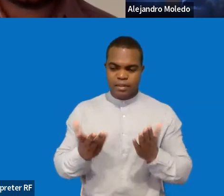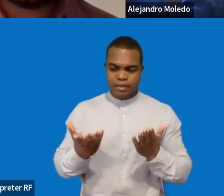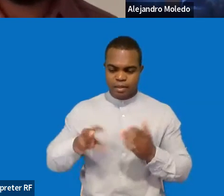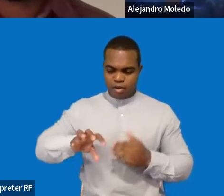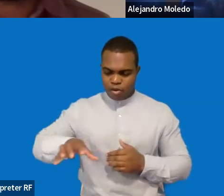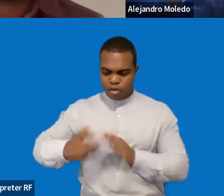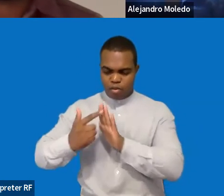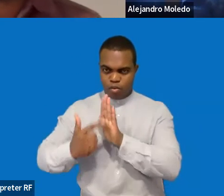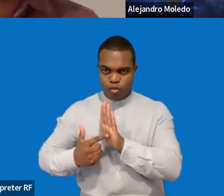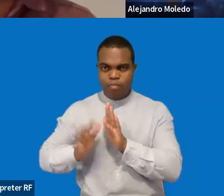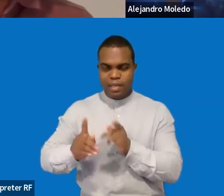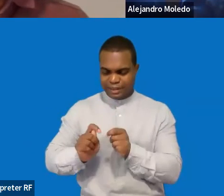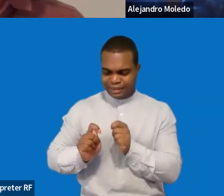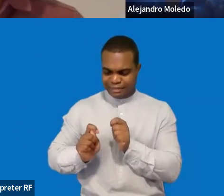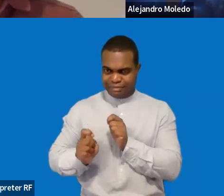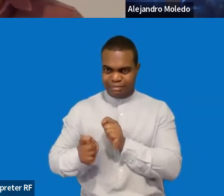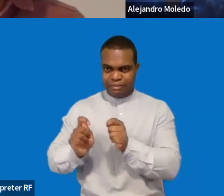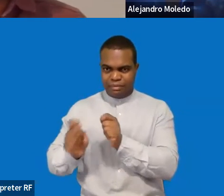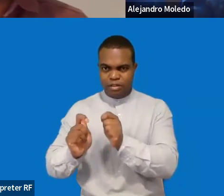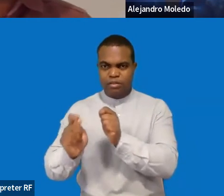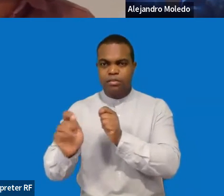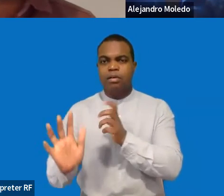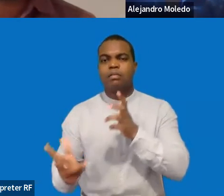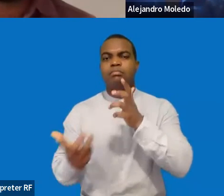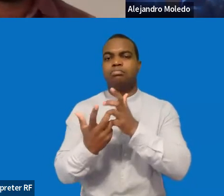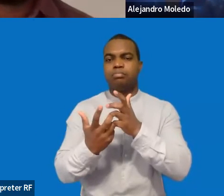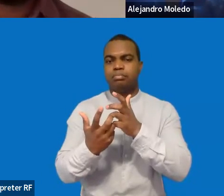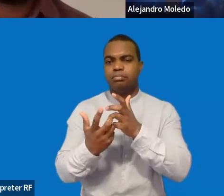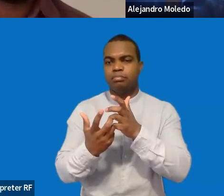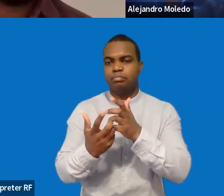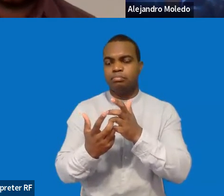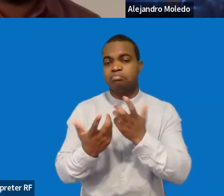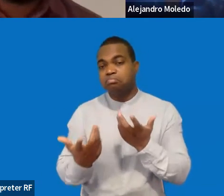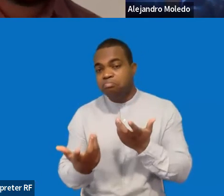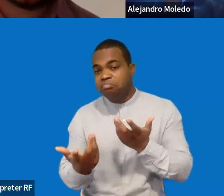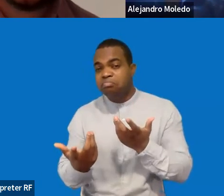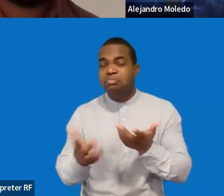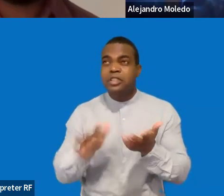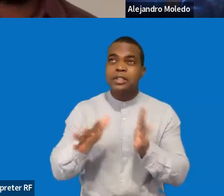MEP Nicholsonová also mentioned they aim to have the final text by the European elections,